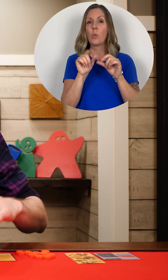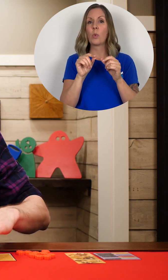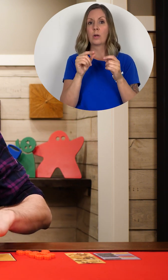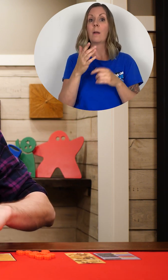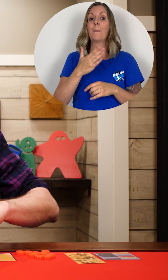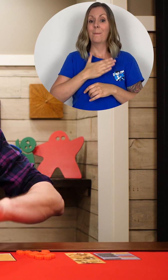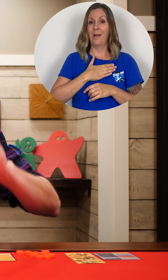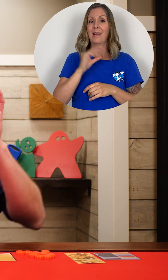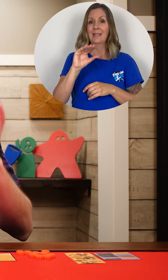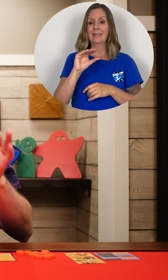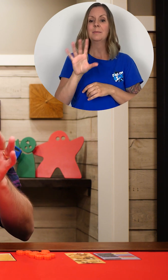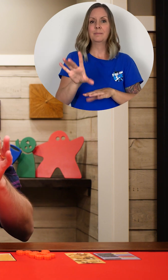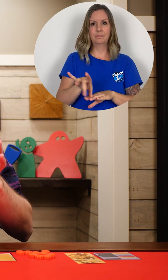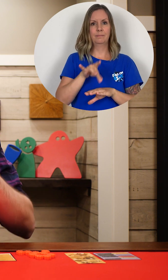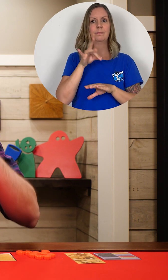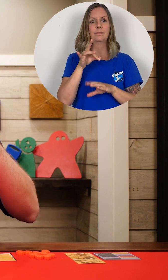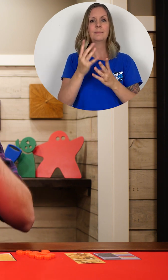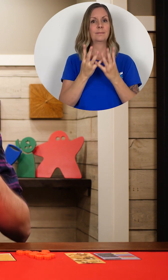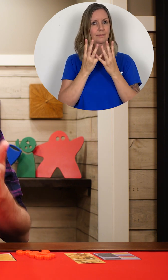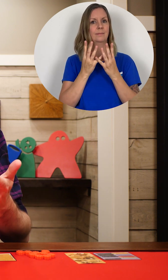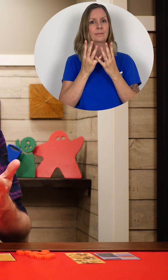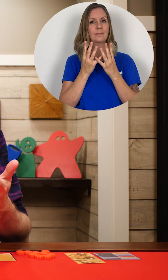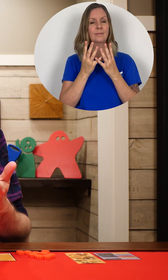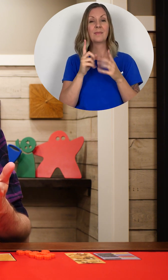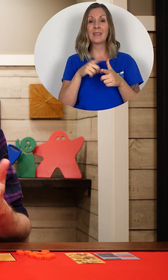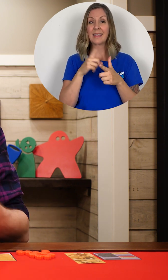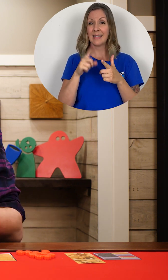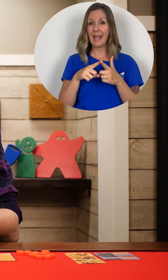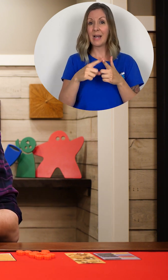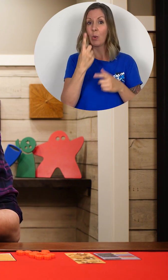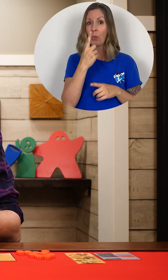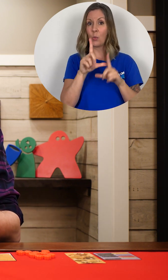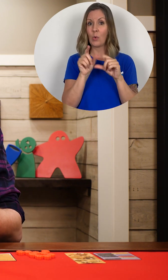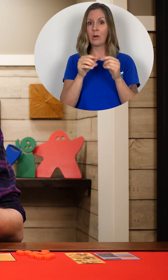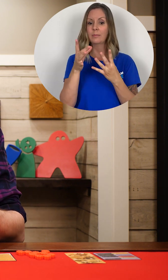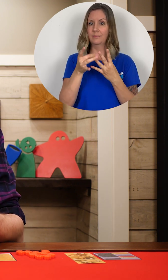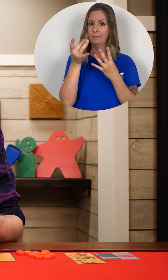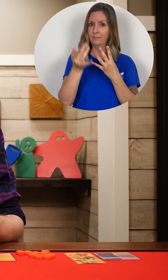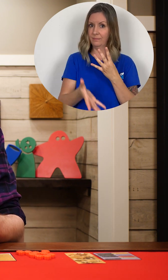1 card from their deck and then add it to their hand. Then they choose any one card